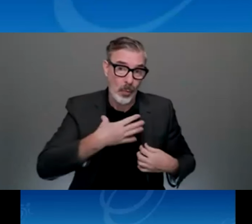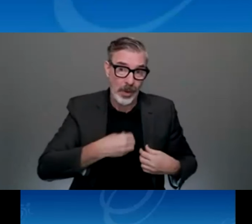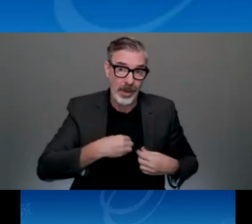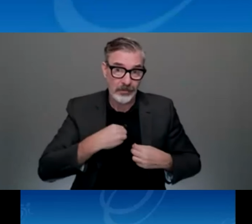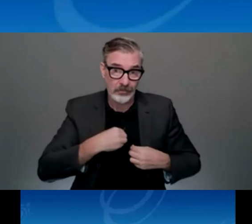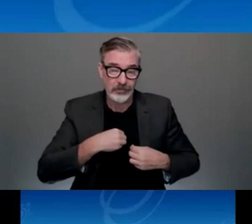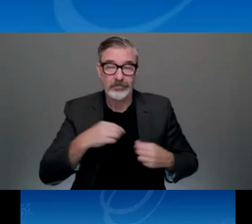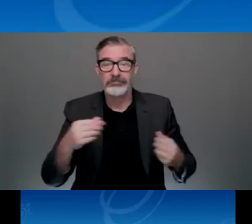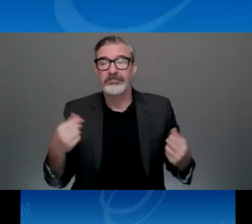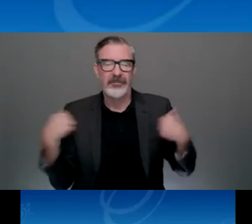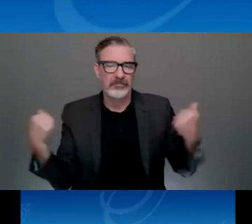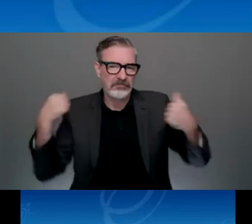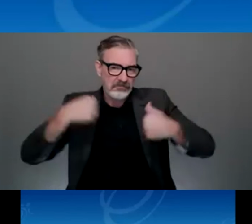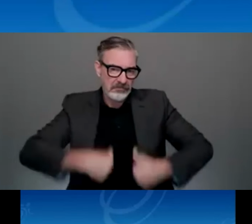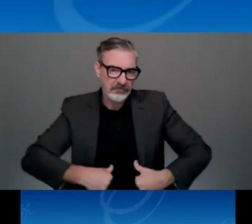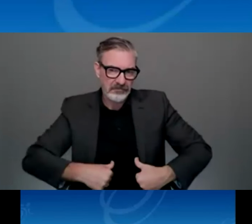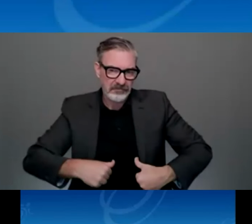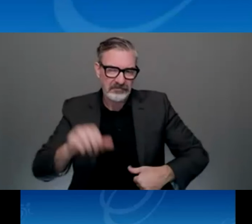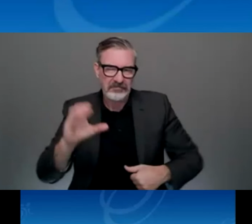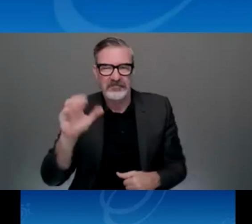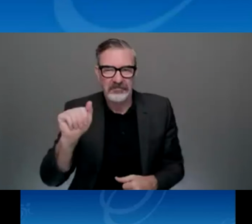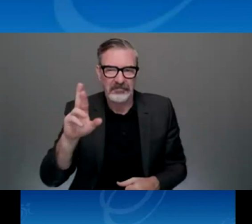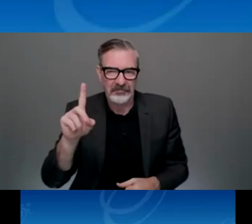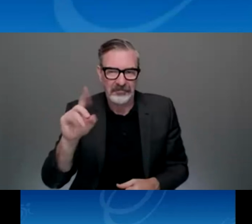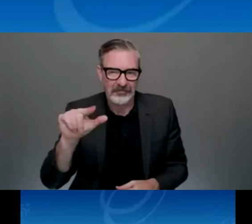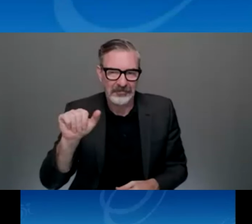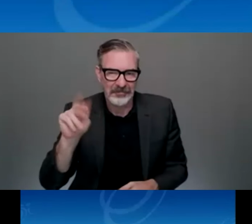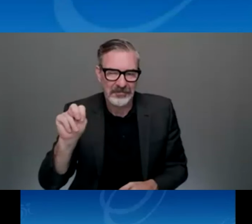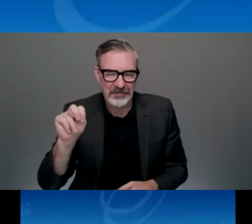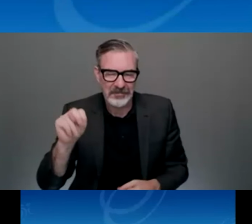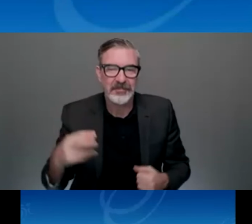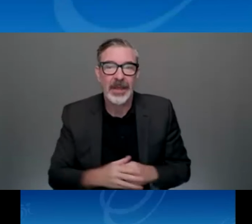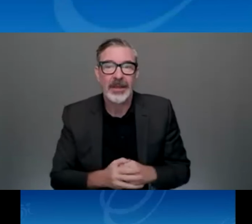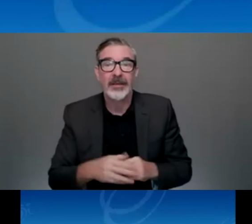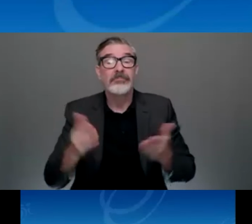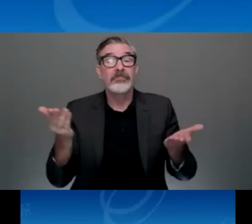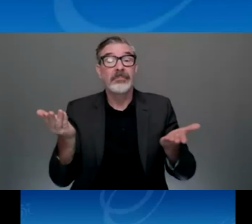And, I'm coming to you from my very messy office